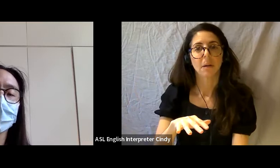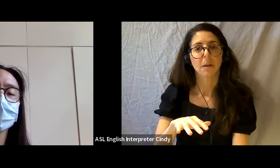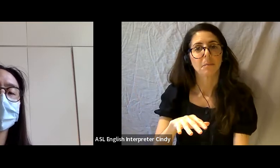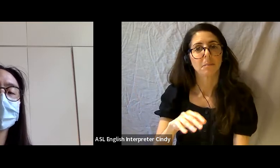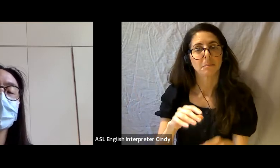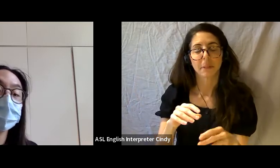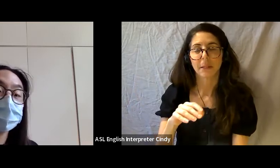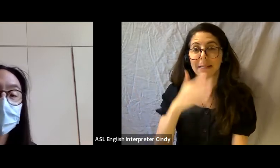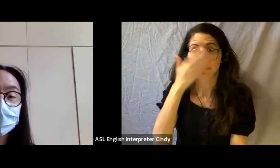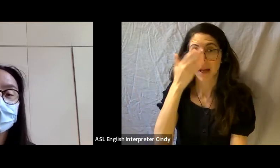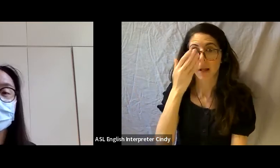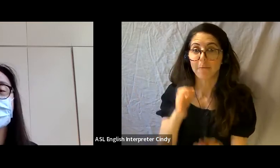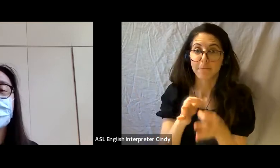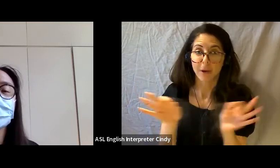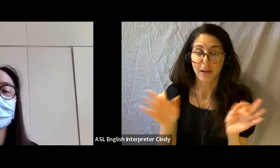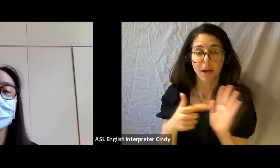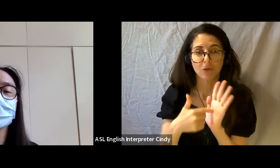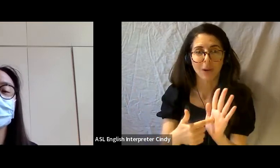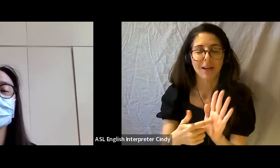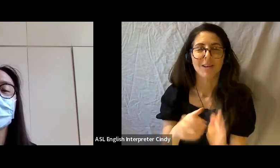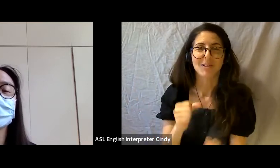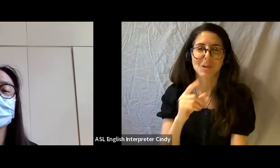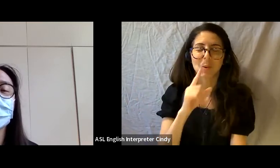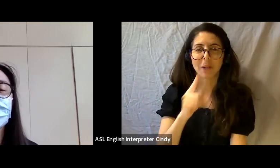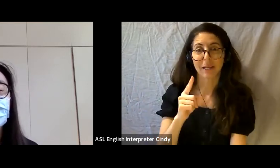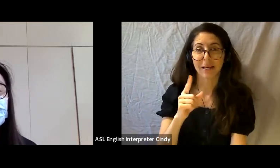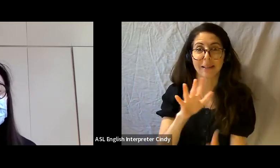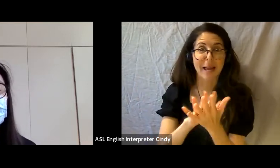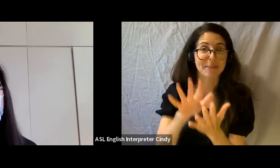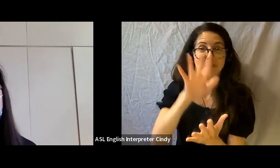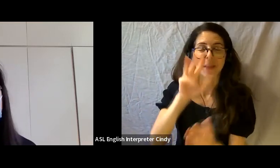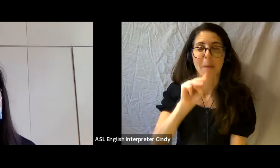So it was kinda a very meta way of understanding our scent free policy